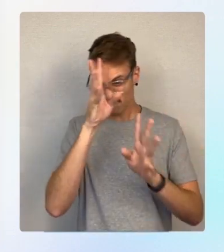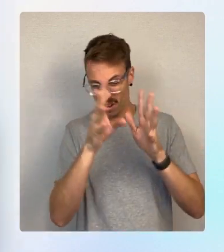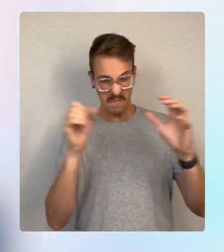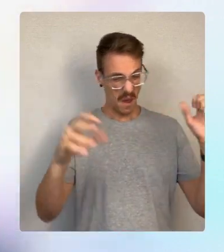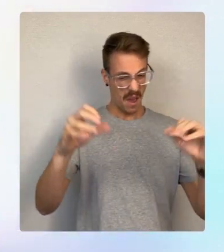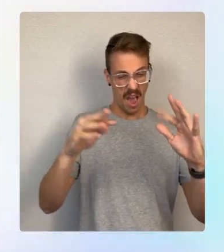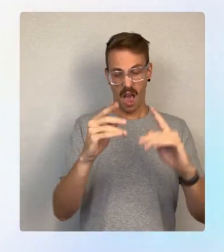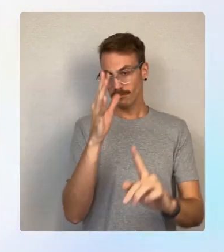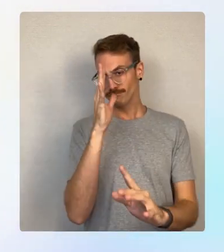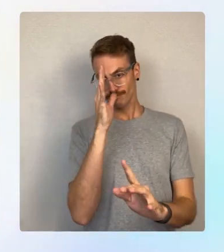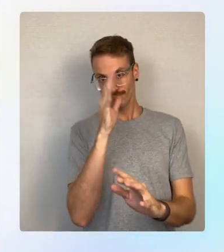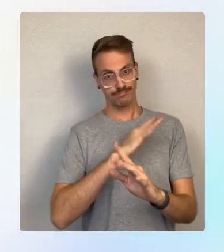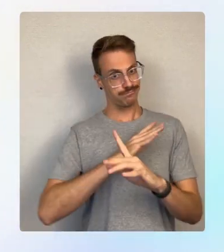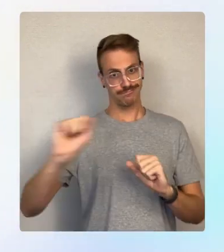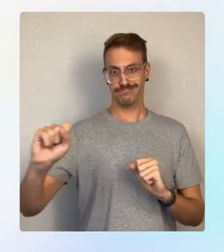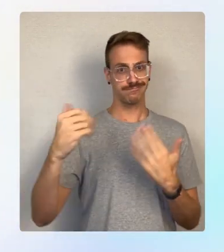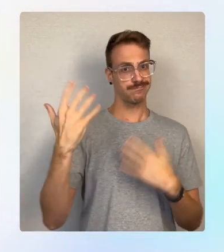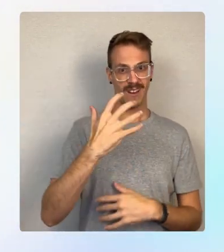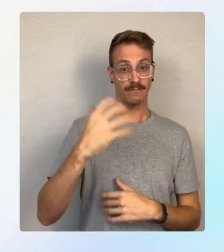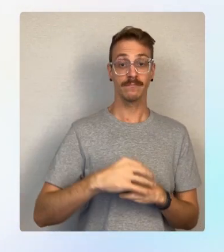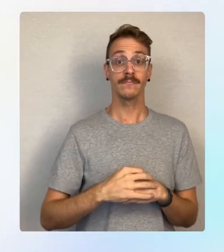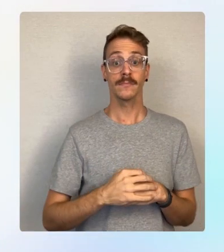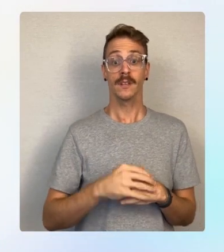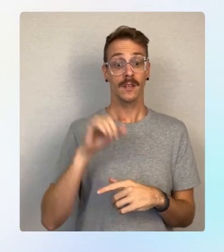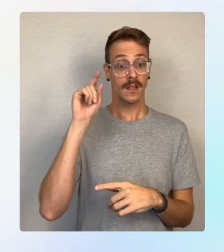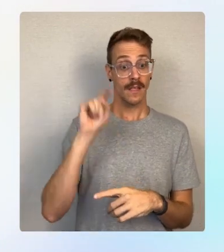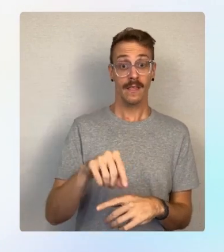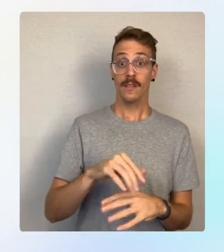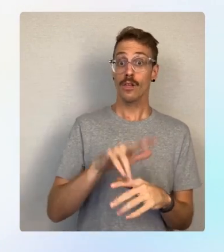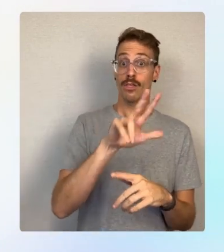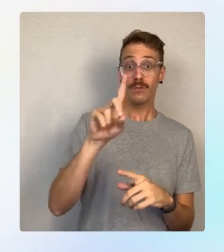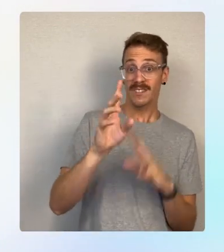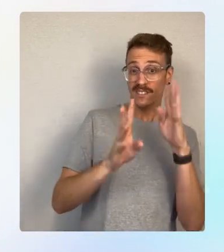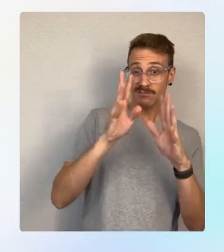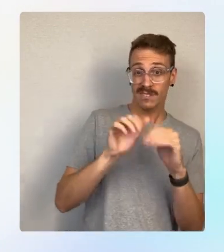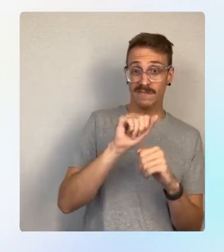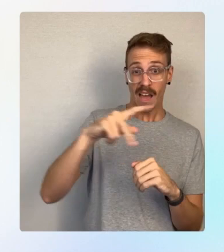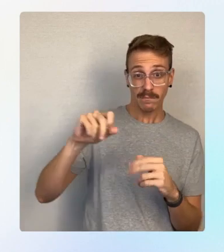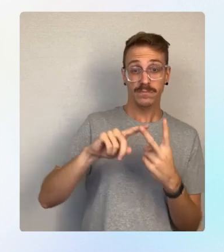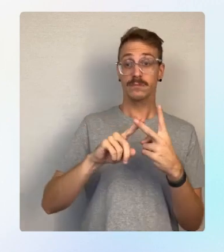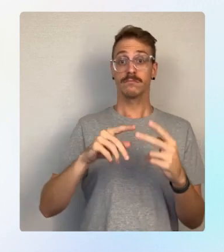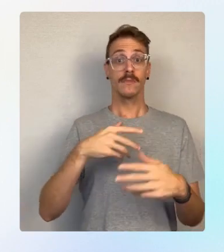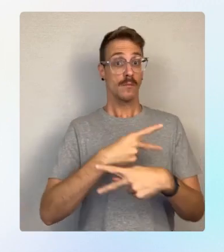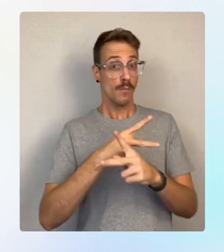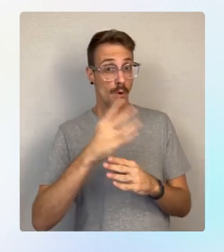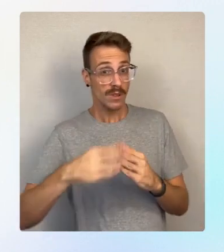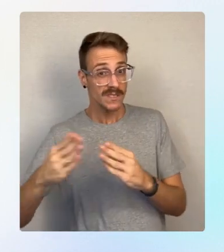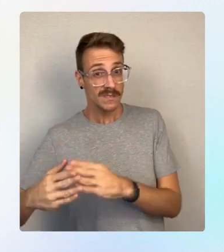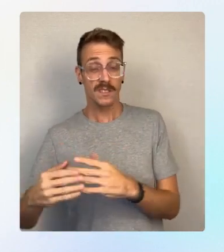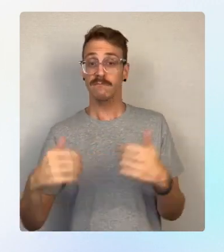from 3D creative apps to productivity to games and even learning to play the piano.